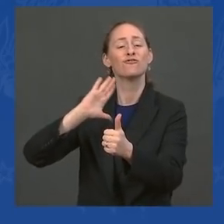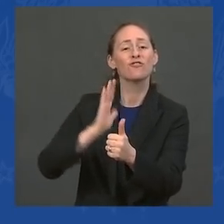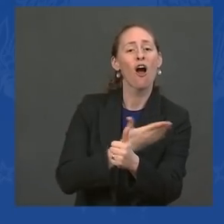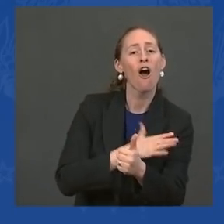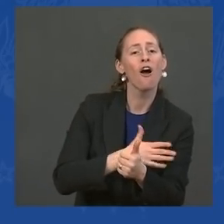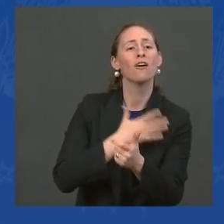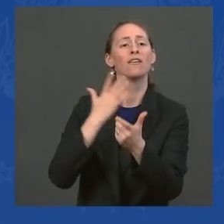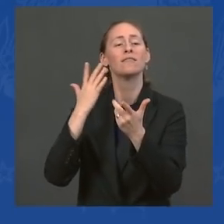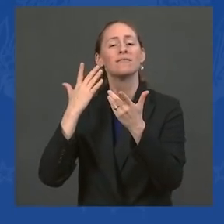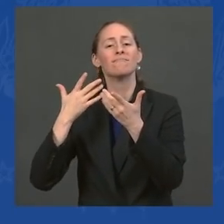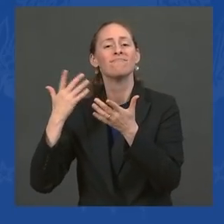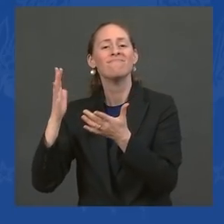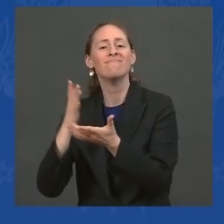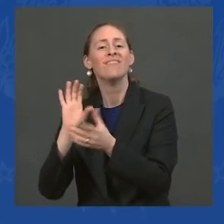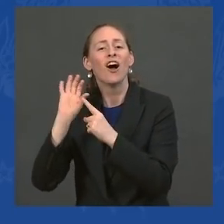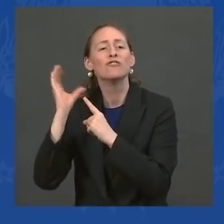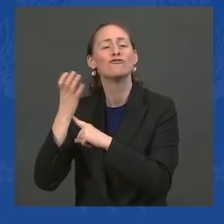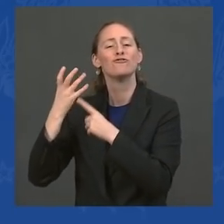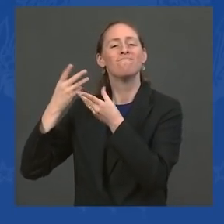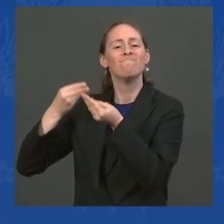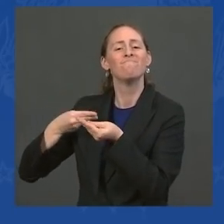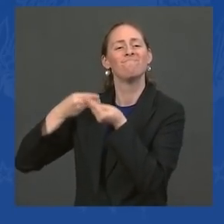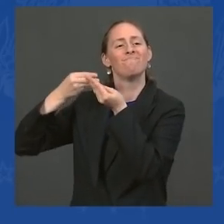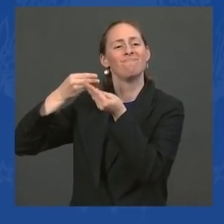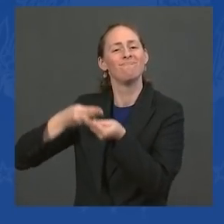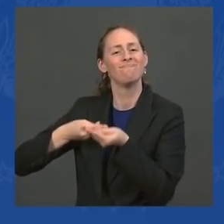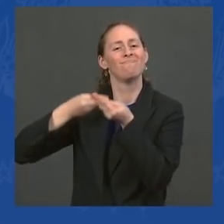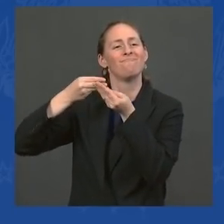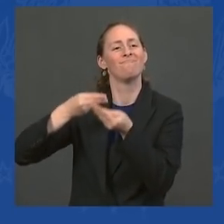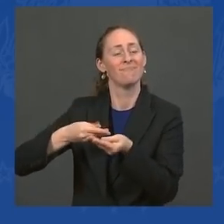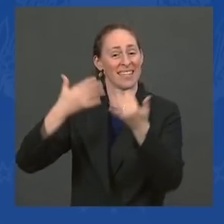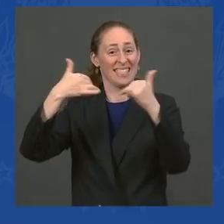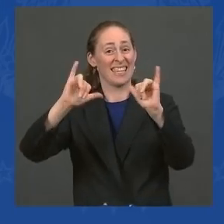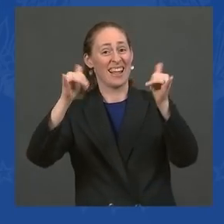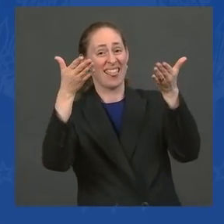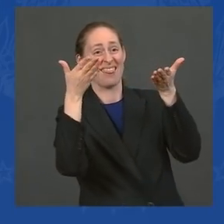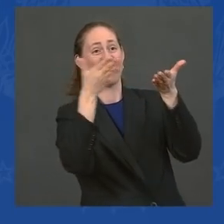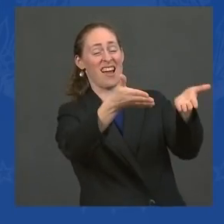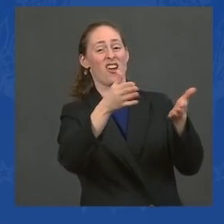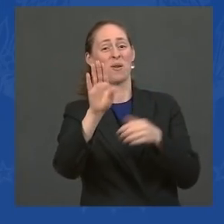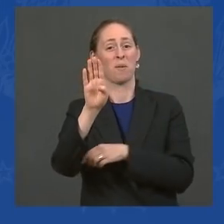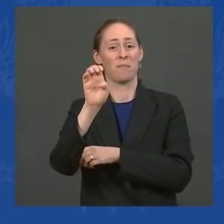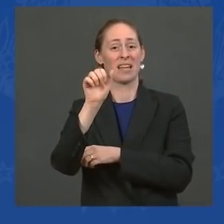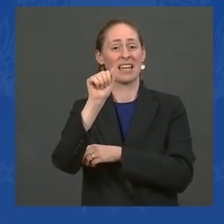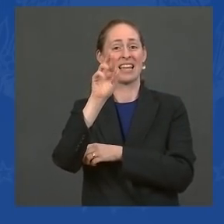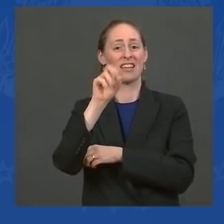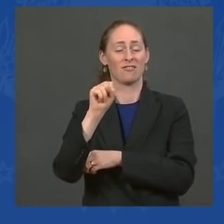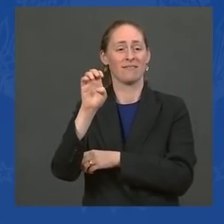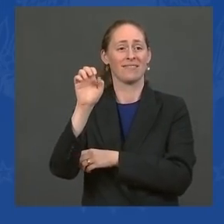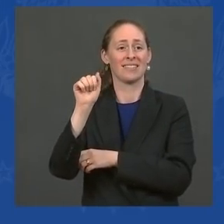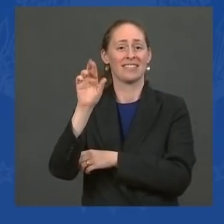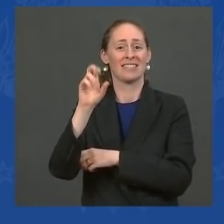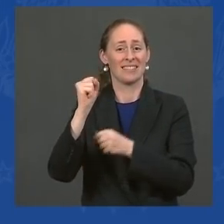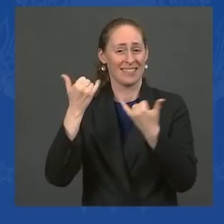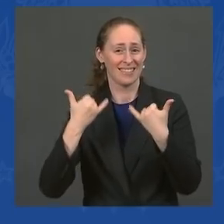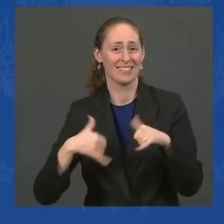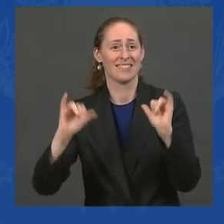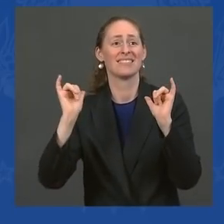to generation at Bears Ears. This is a place that must be protected in perpetuity